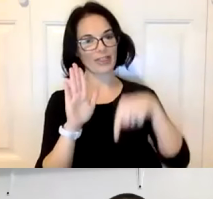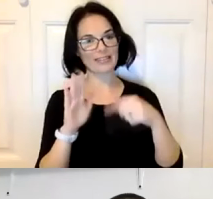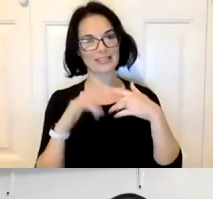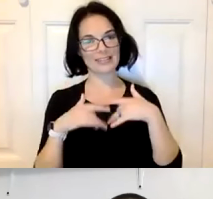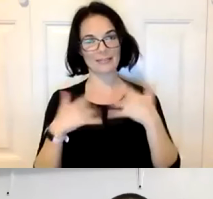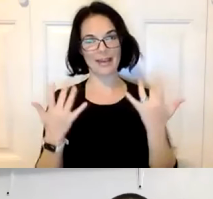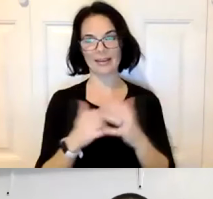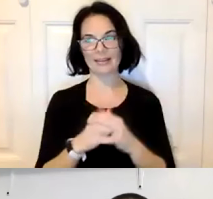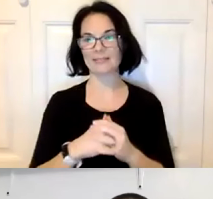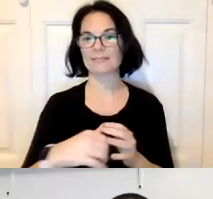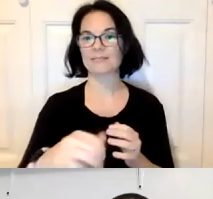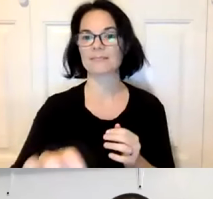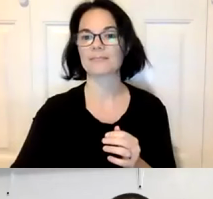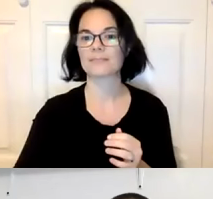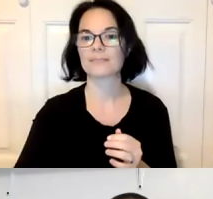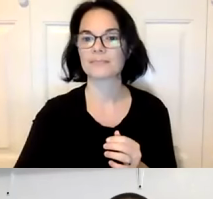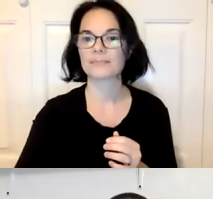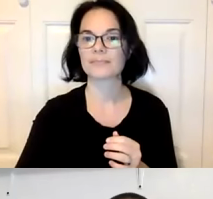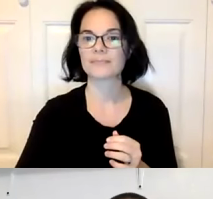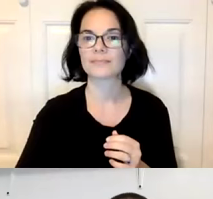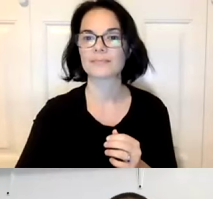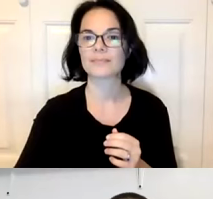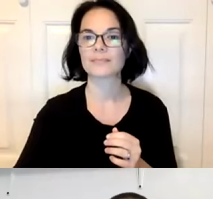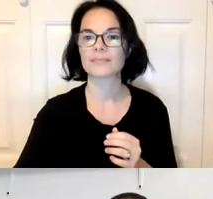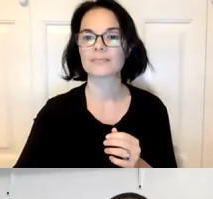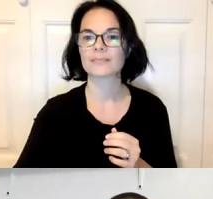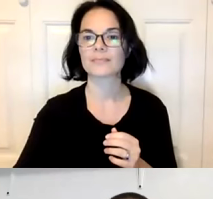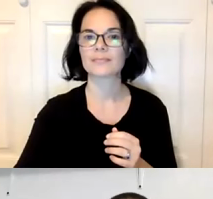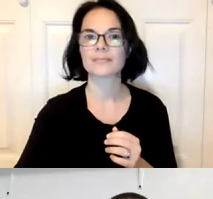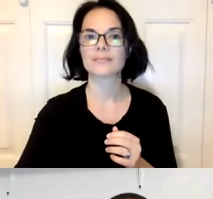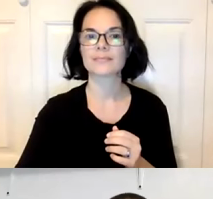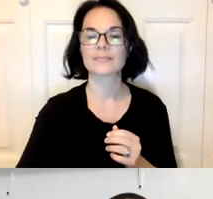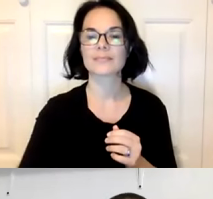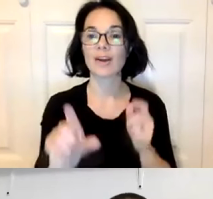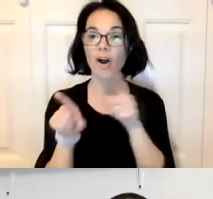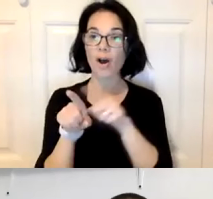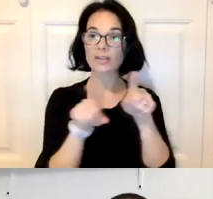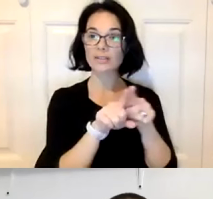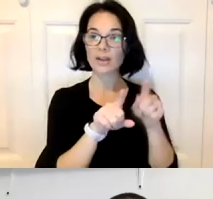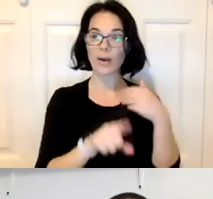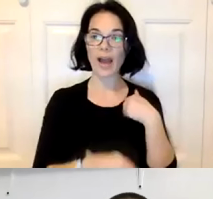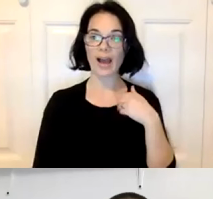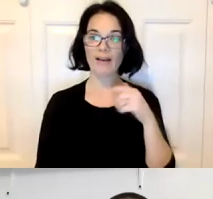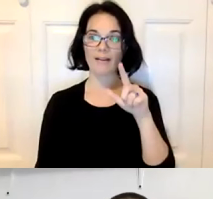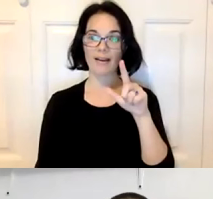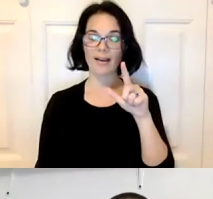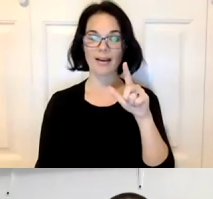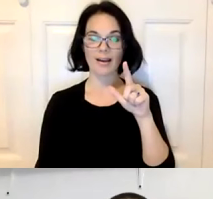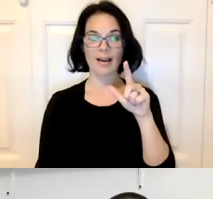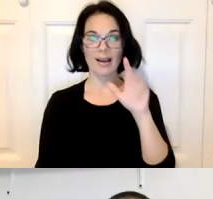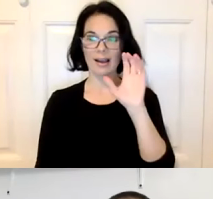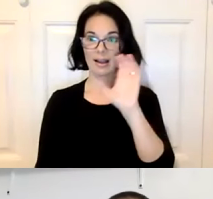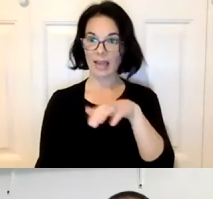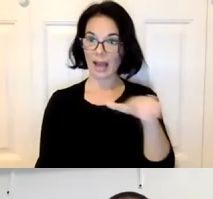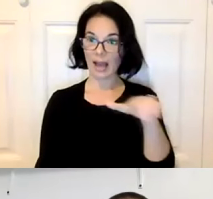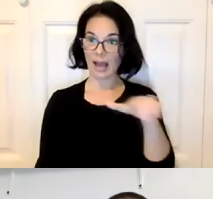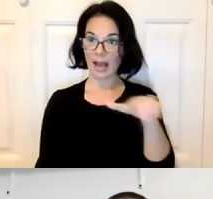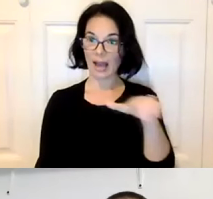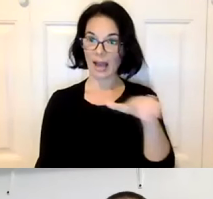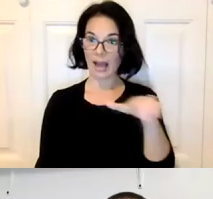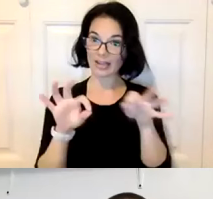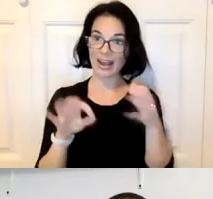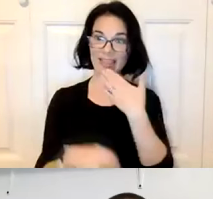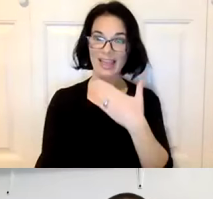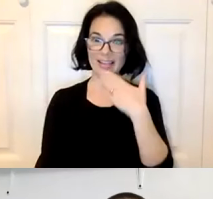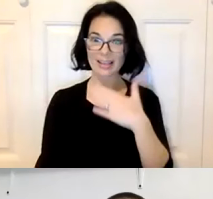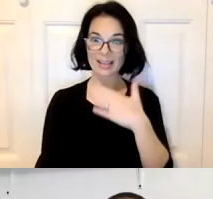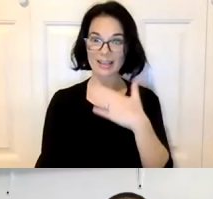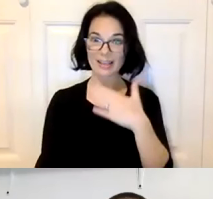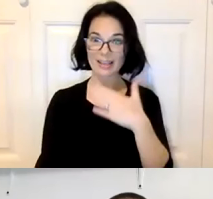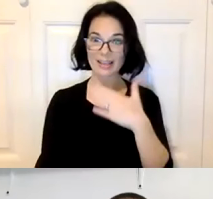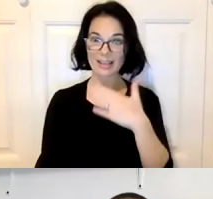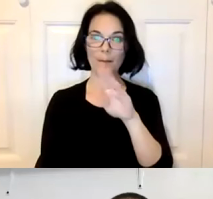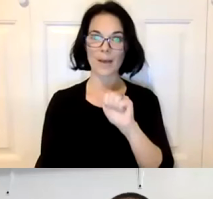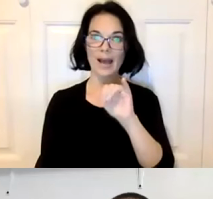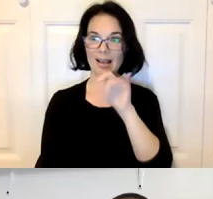We are also doing live captions, thank you to Bayanihan Guevara. Also, thank you to